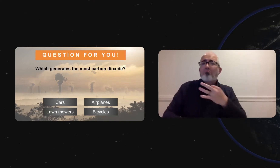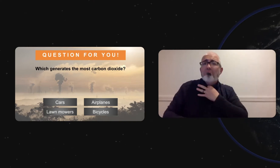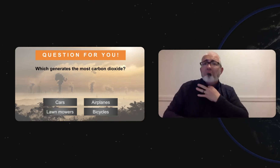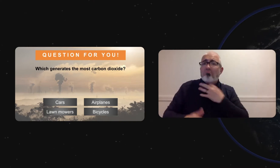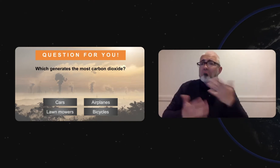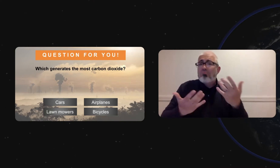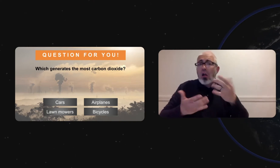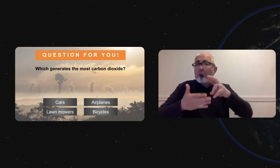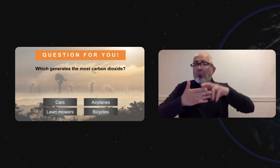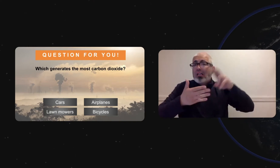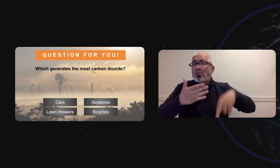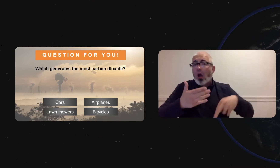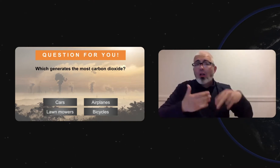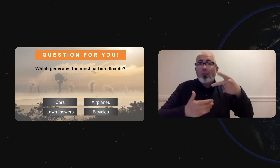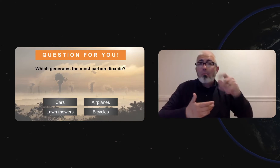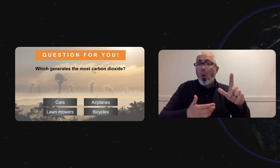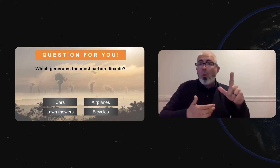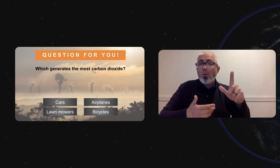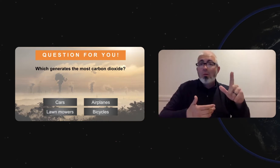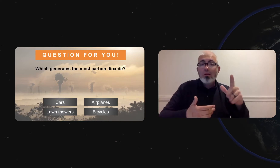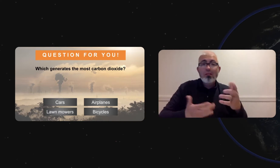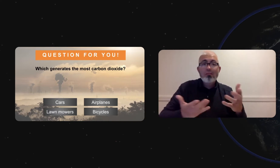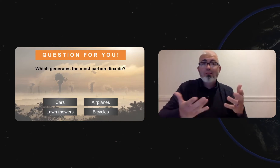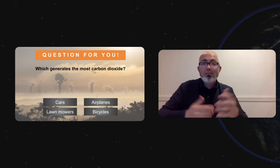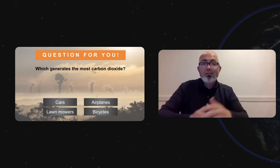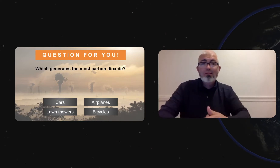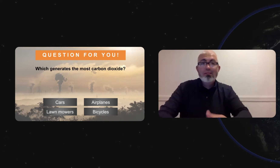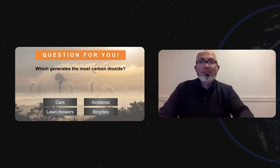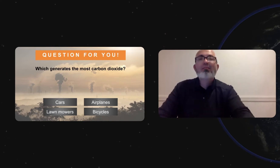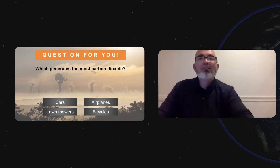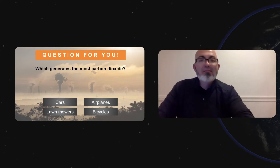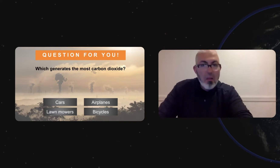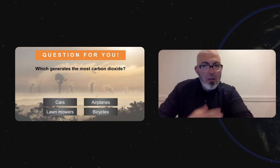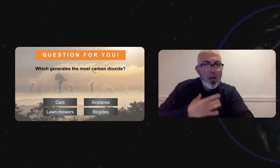Let's see the poll results.